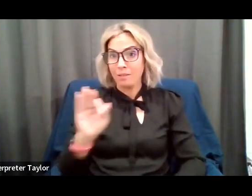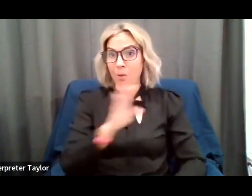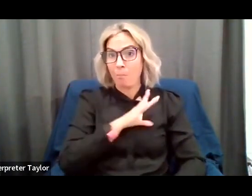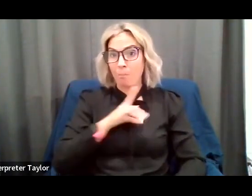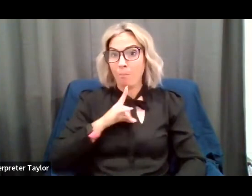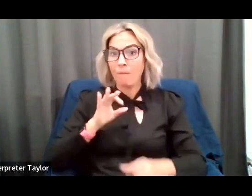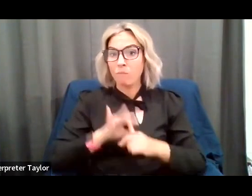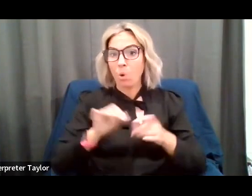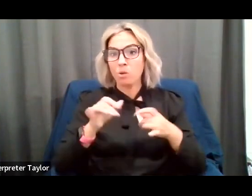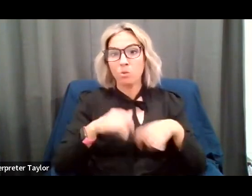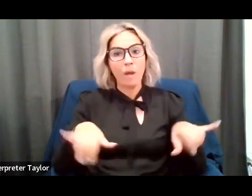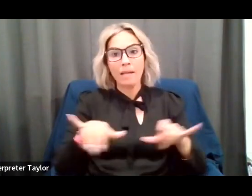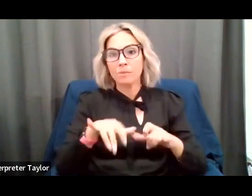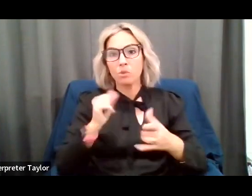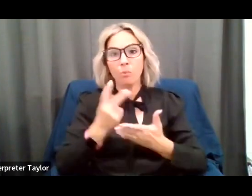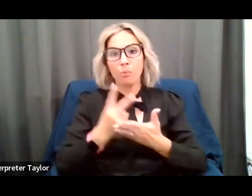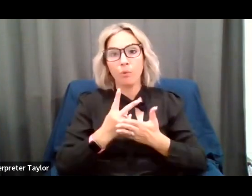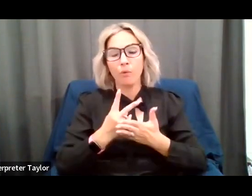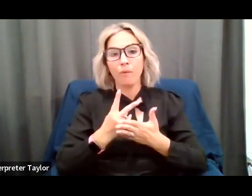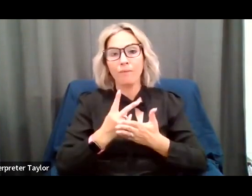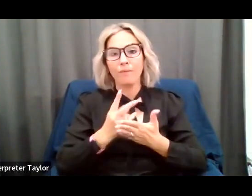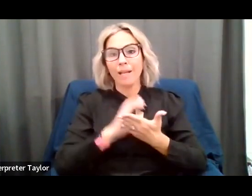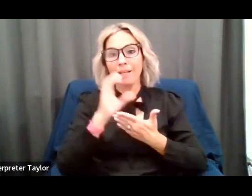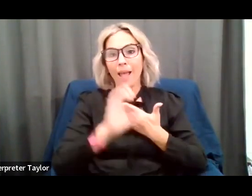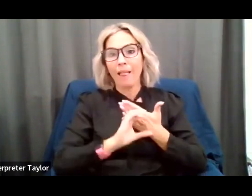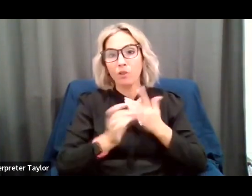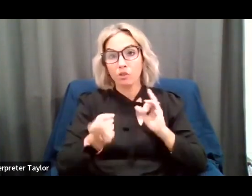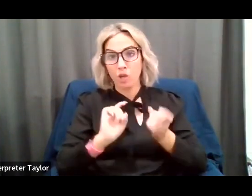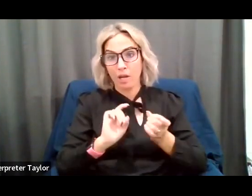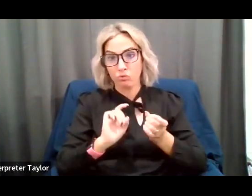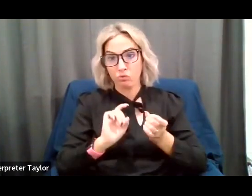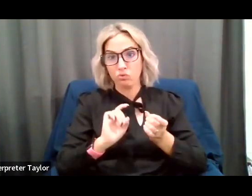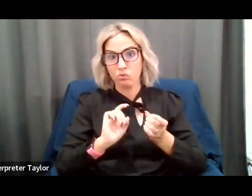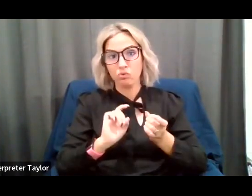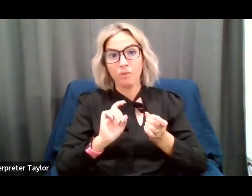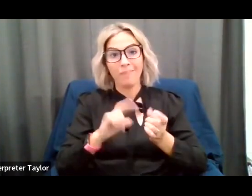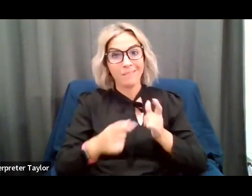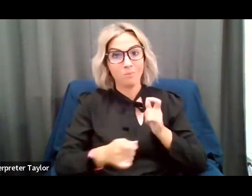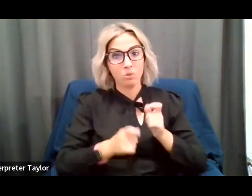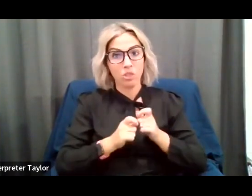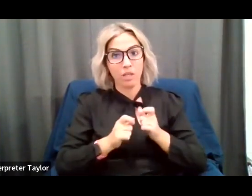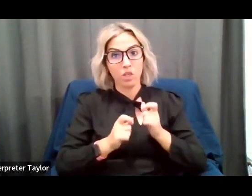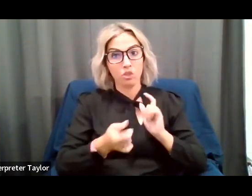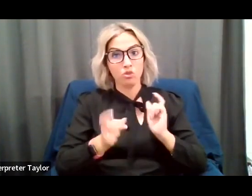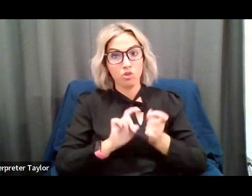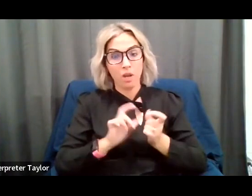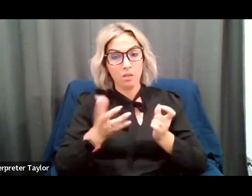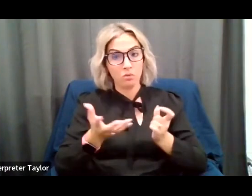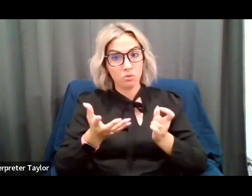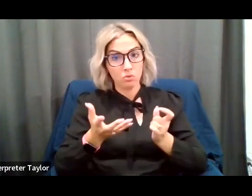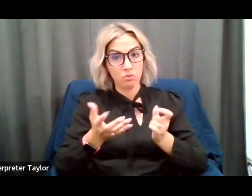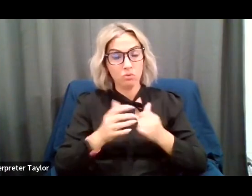unanimously to approve a calendar change. Uh, this particular calendar change affect